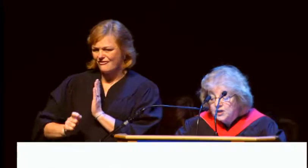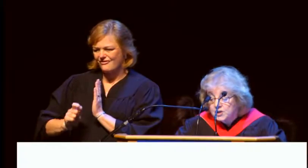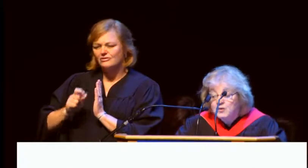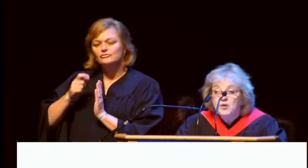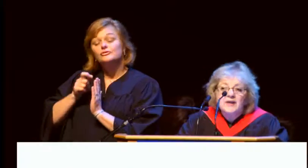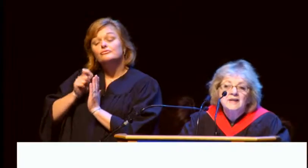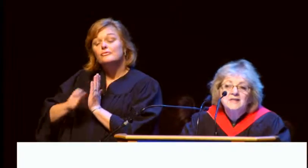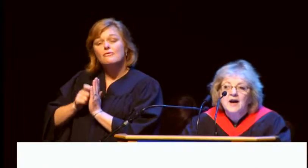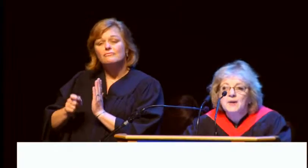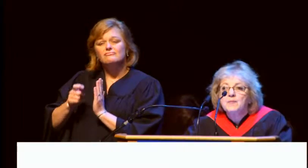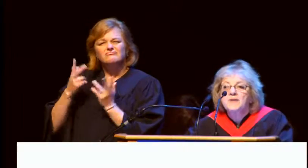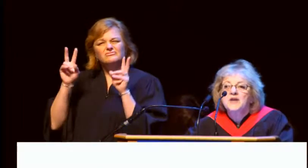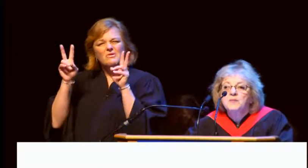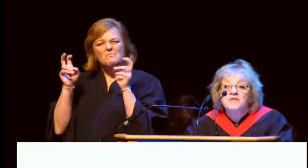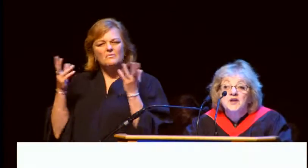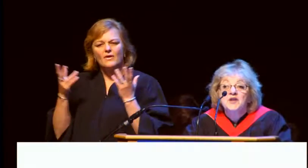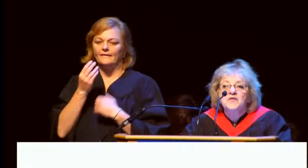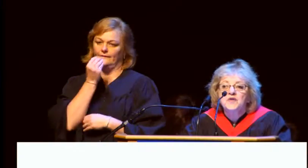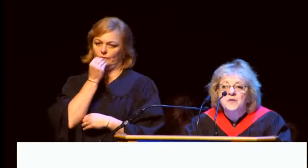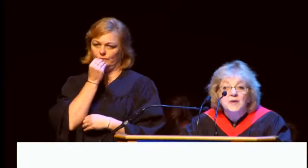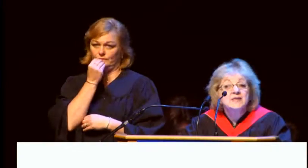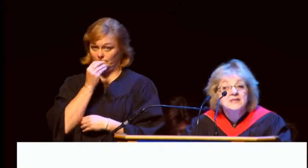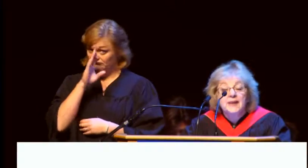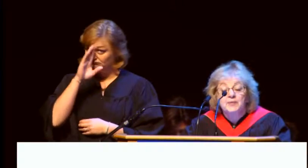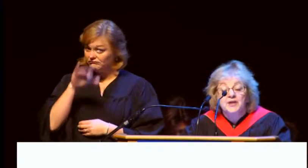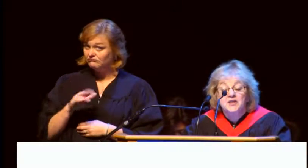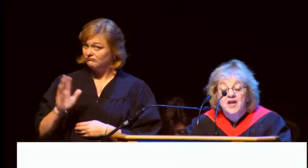SHE WROTE AT A TIME WHEN THERE WERE VERY FEW "CELEBRITY CHEFS."